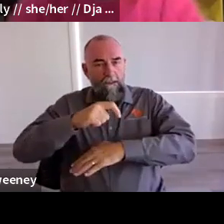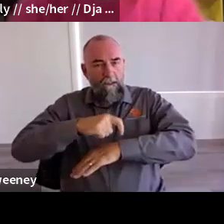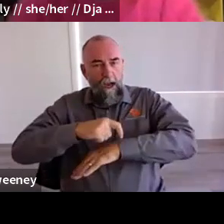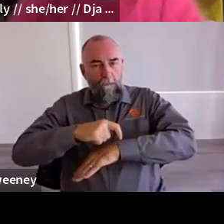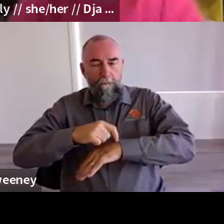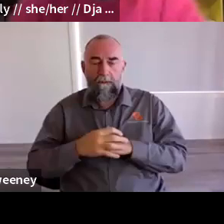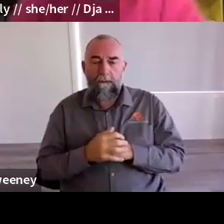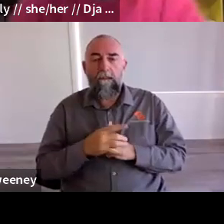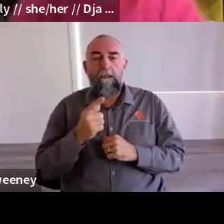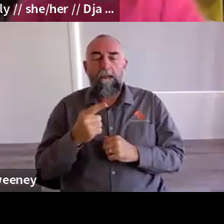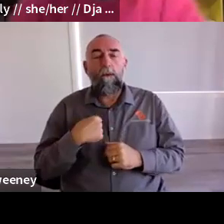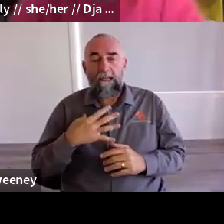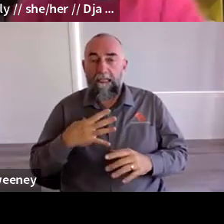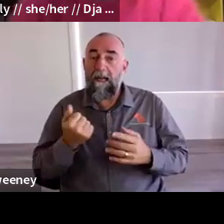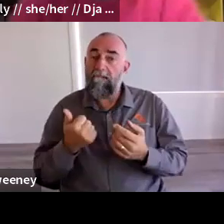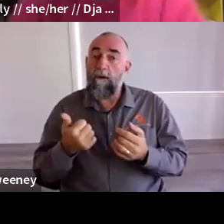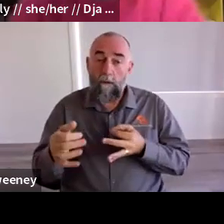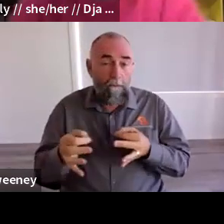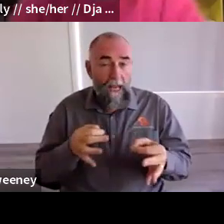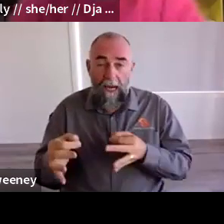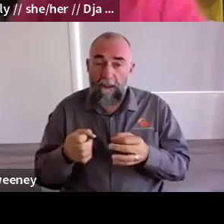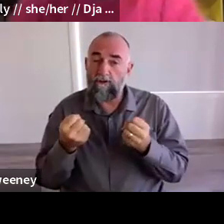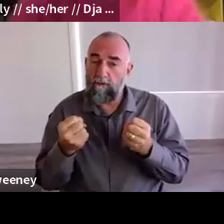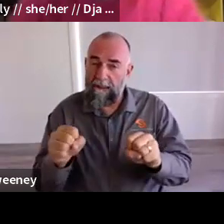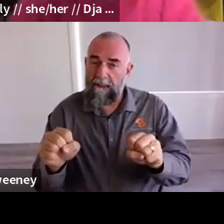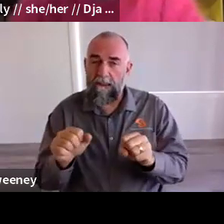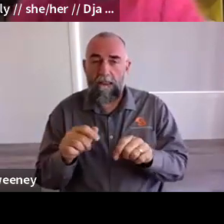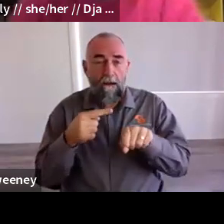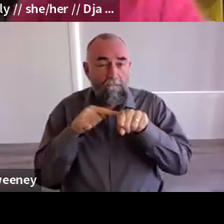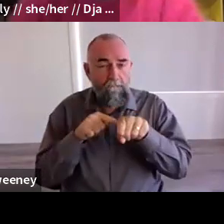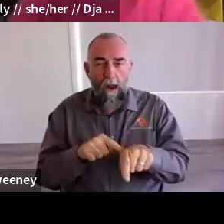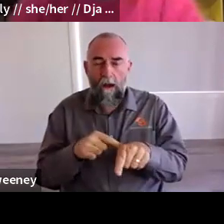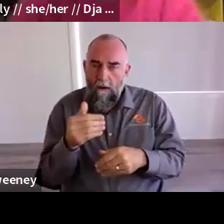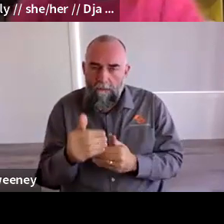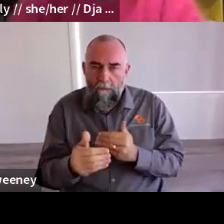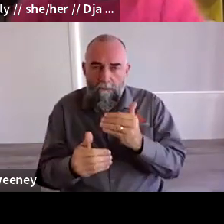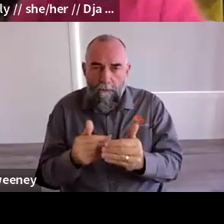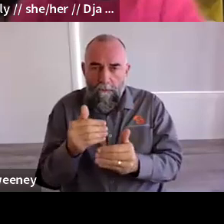I think a big conversation we had at our first